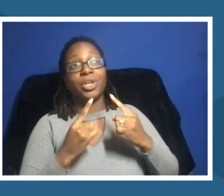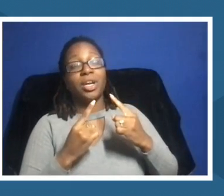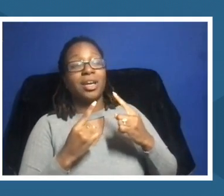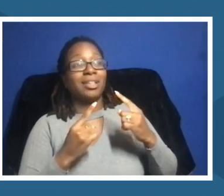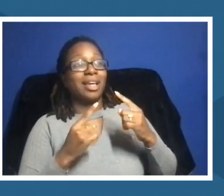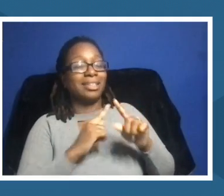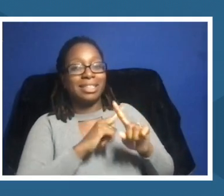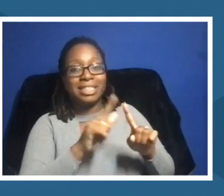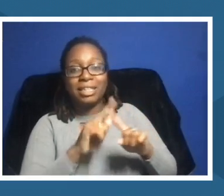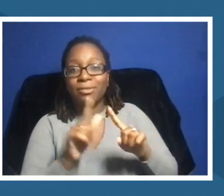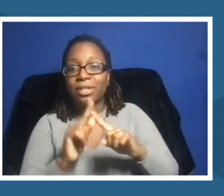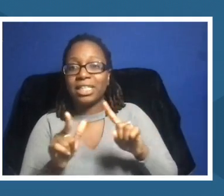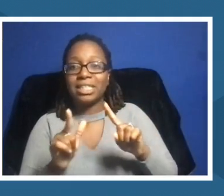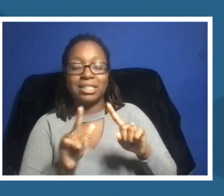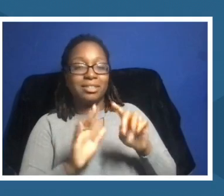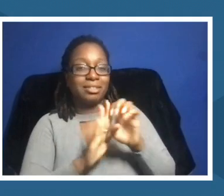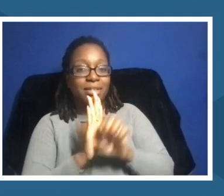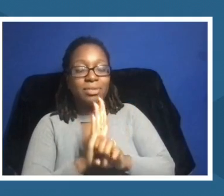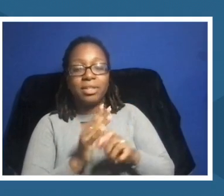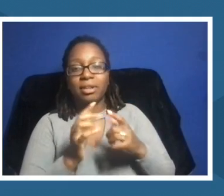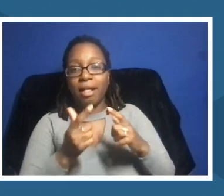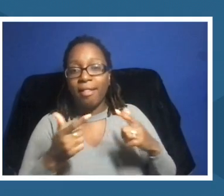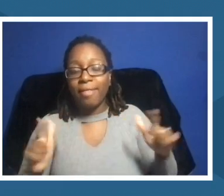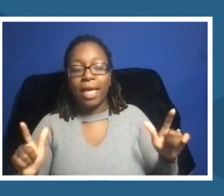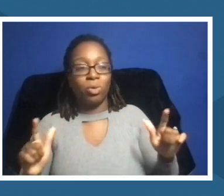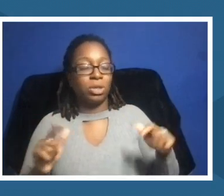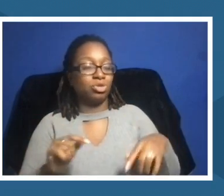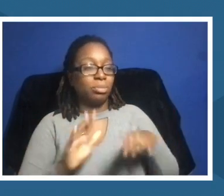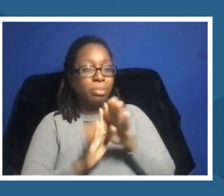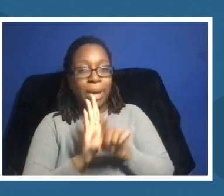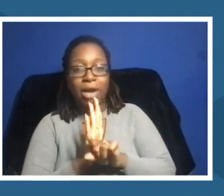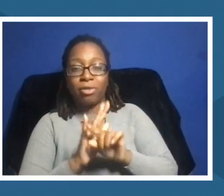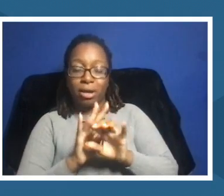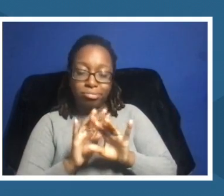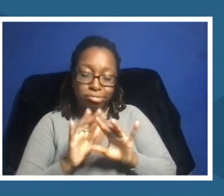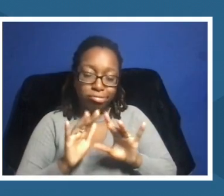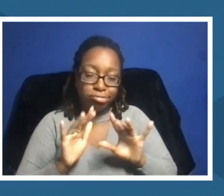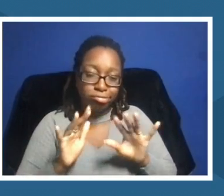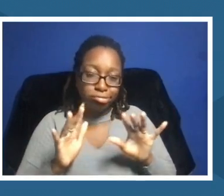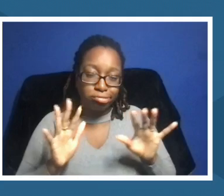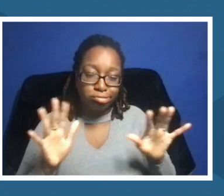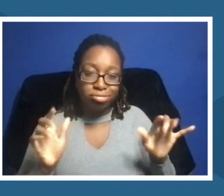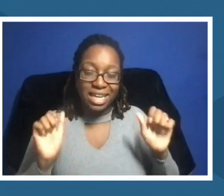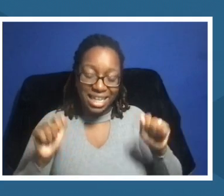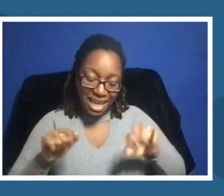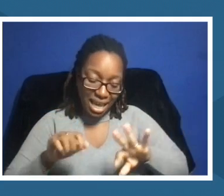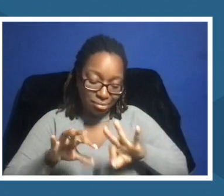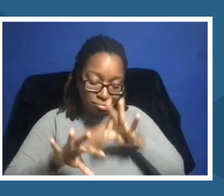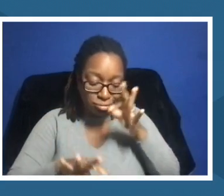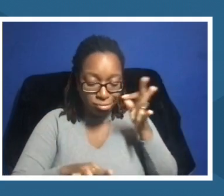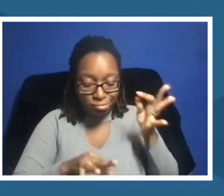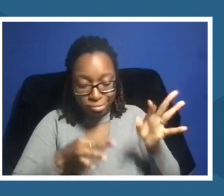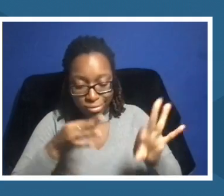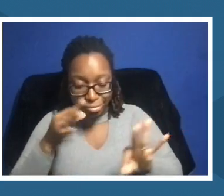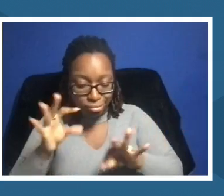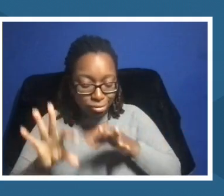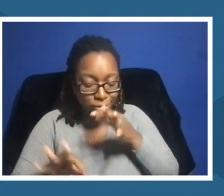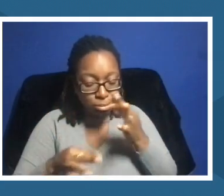differences the linguistic differences there are so many things right that we can unpack and the ways in which we can